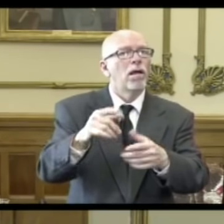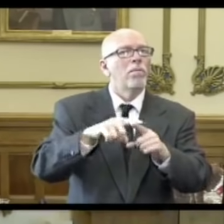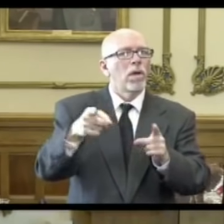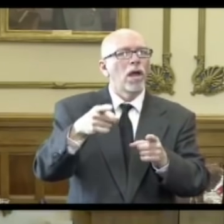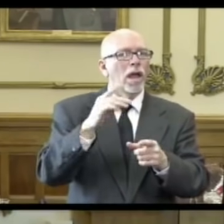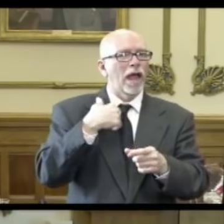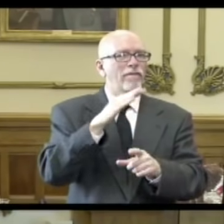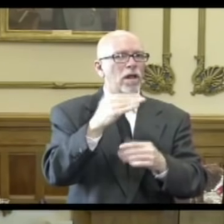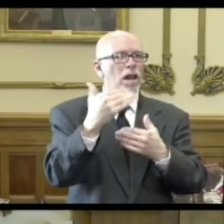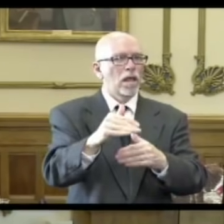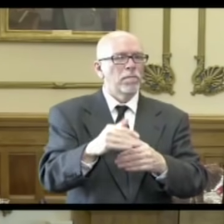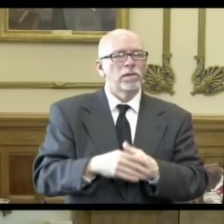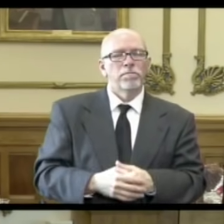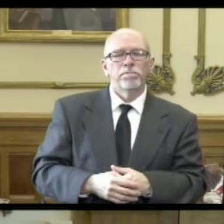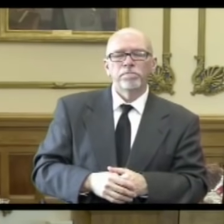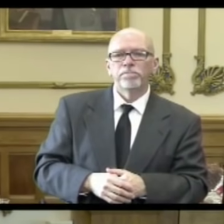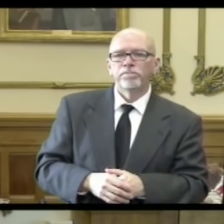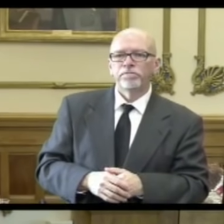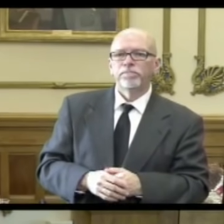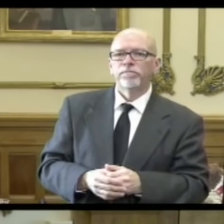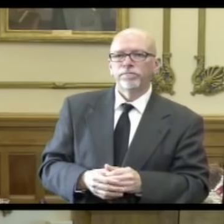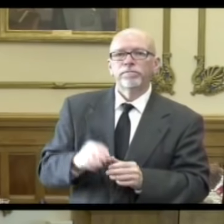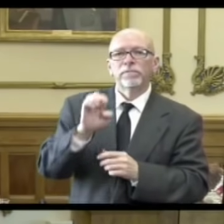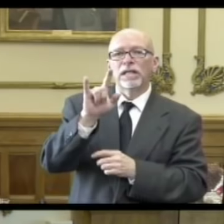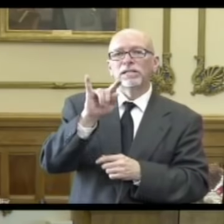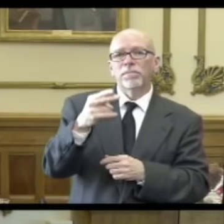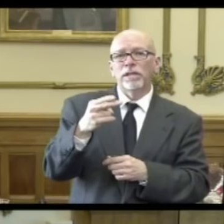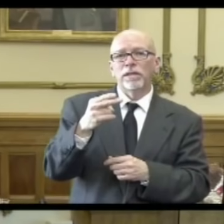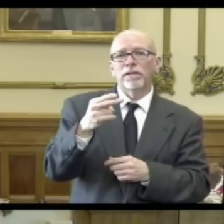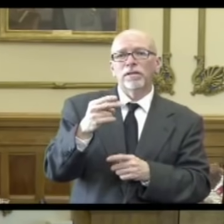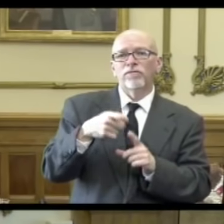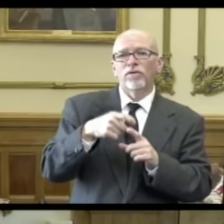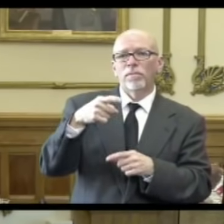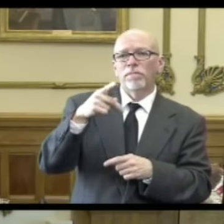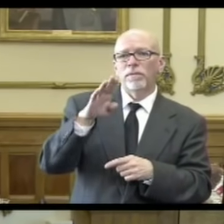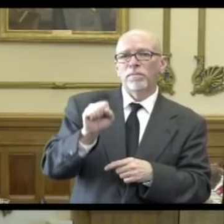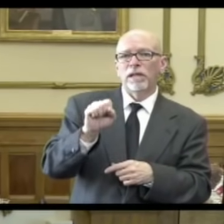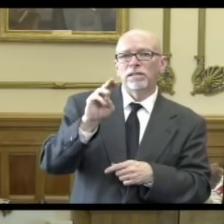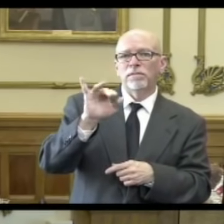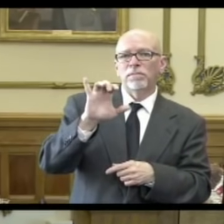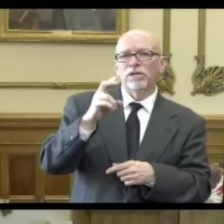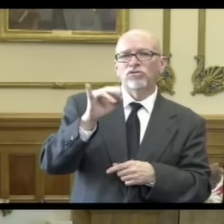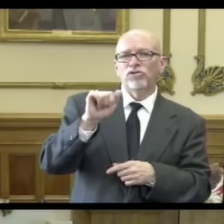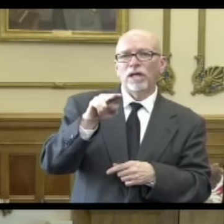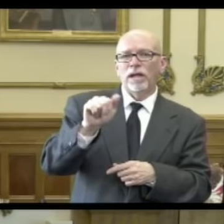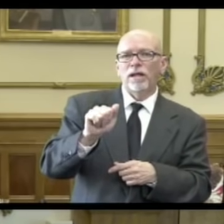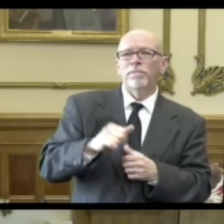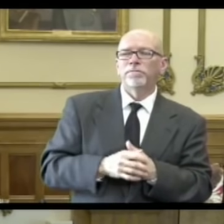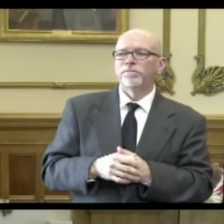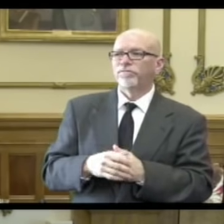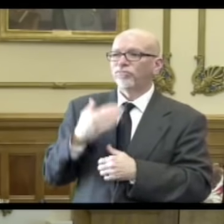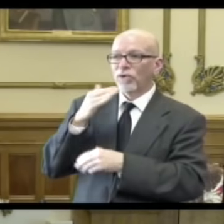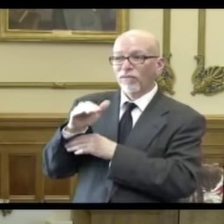SITUATION WE WILL MOVE THROUGH IT AND PASSED IT TO IN THE IN THE IN THE MONTHS AHEAD, THANK